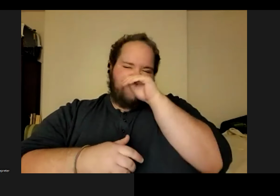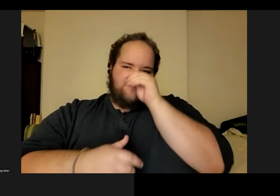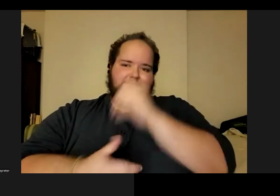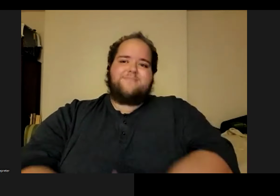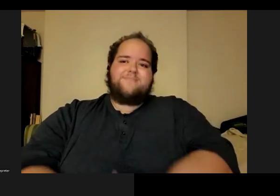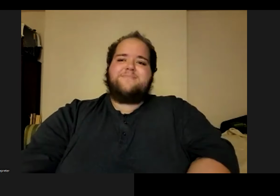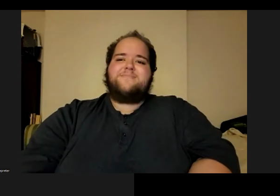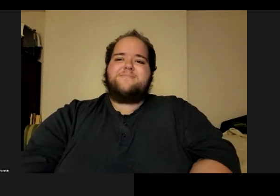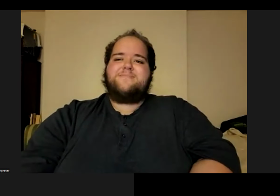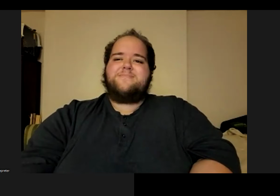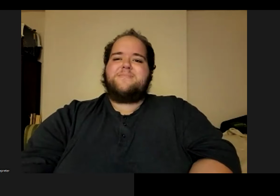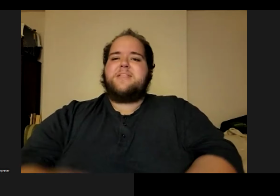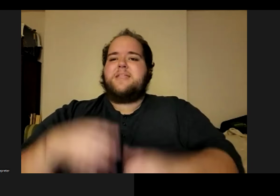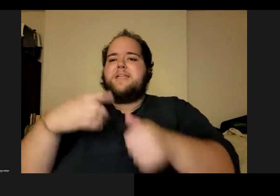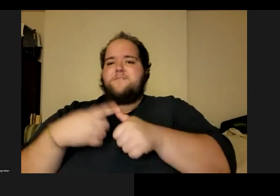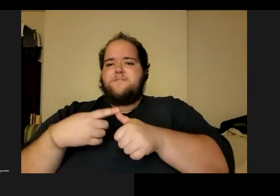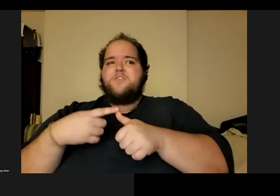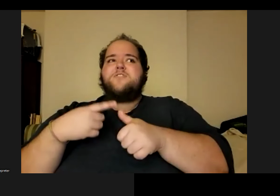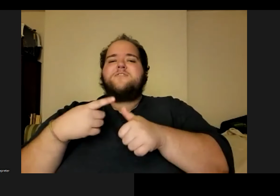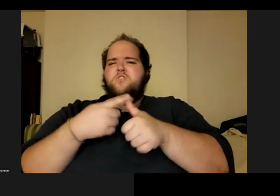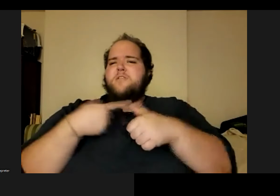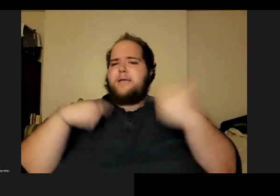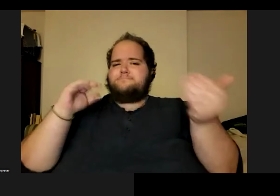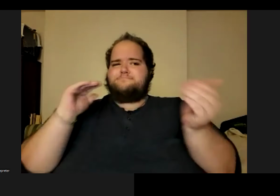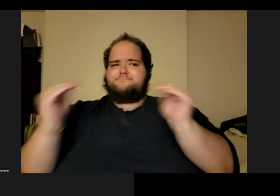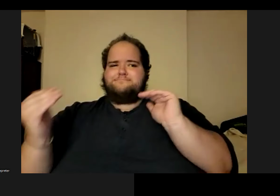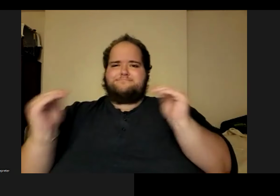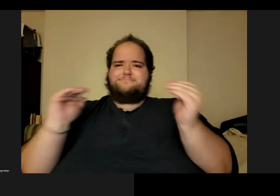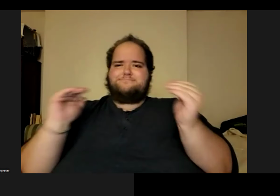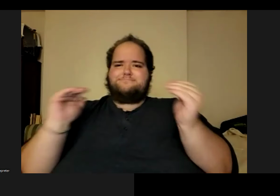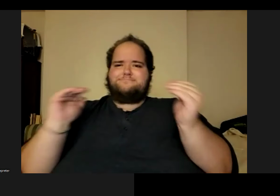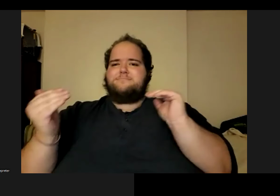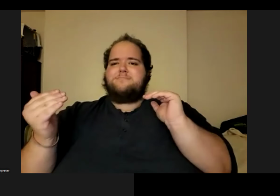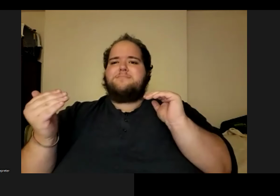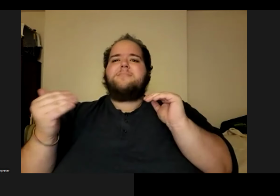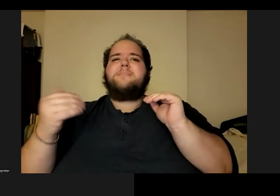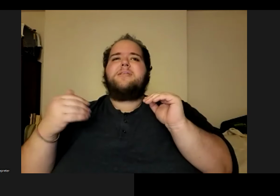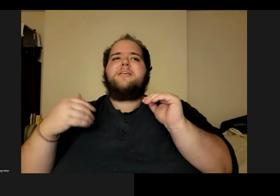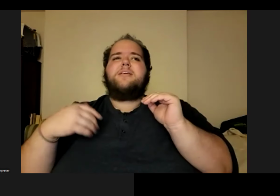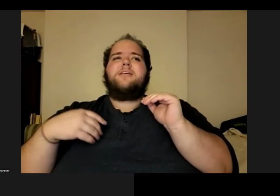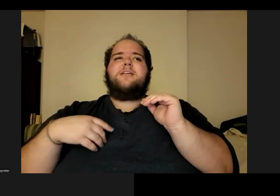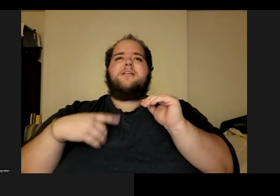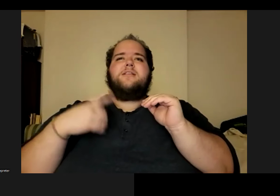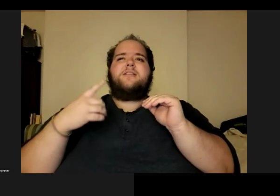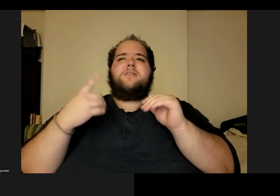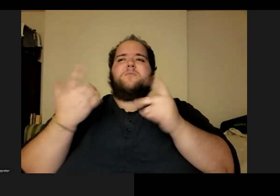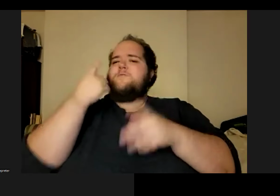artist bio versus artist statement so kind of what are they? What are they not?